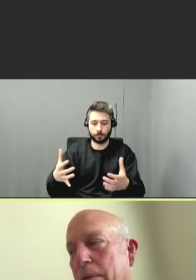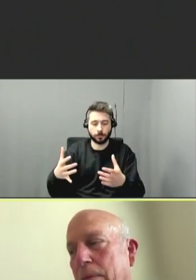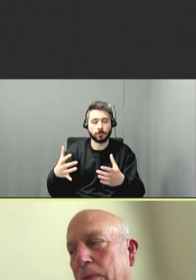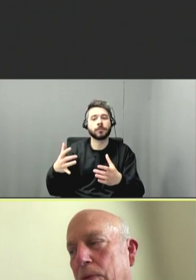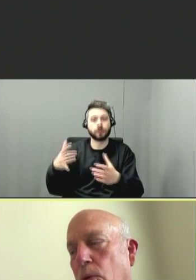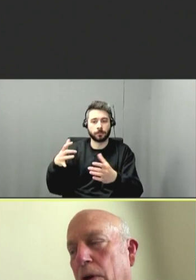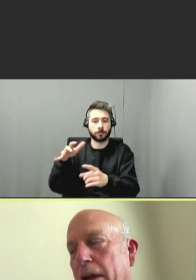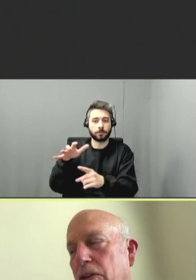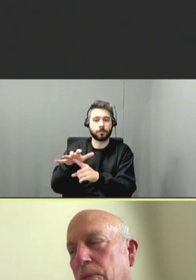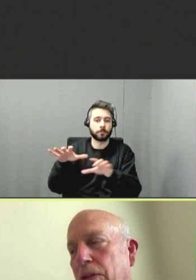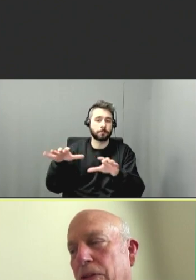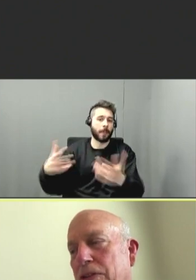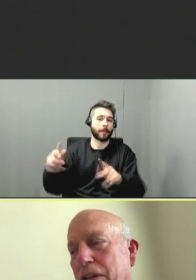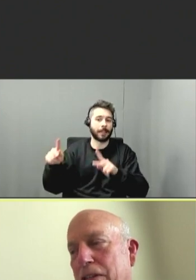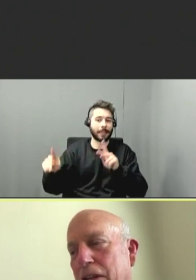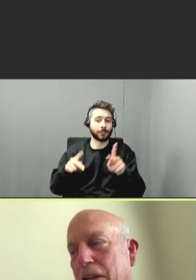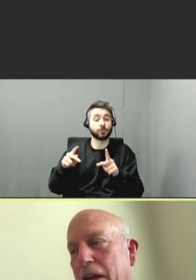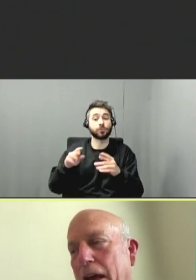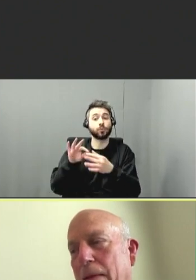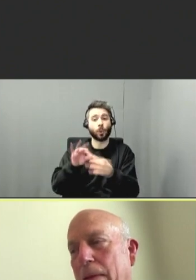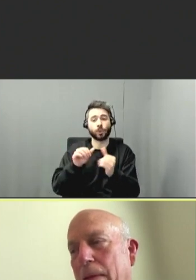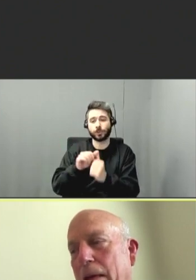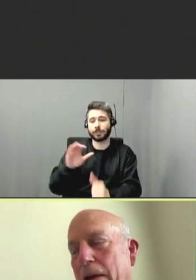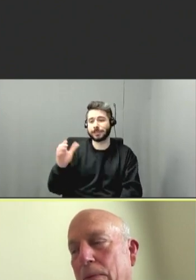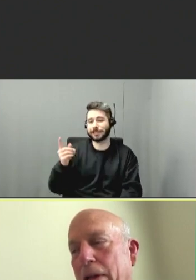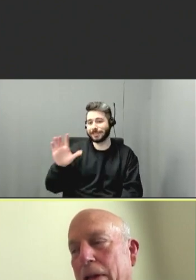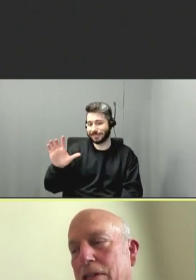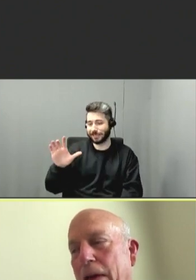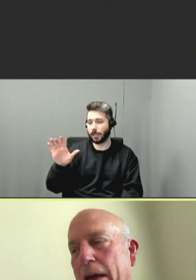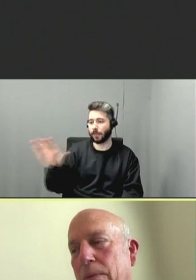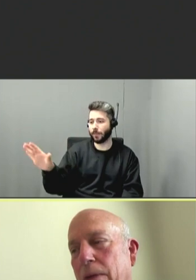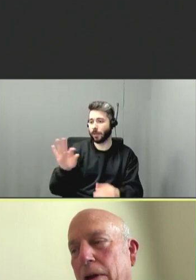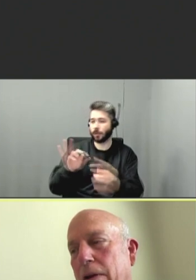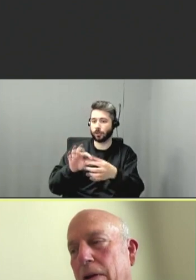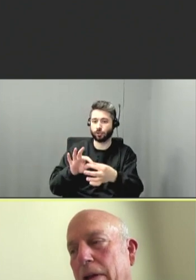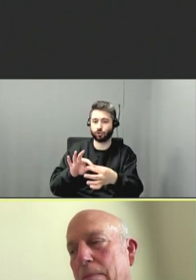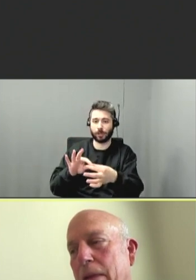But through coordination with the CDC and their release of that, we are currently meeting